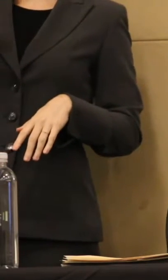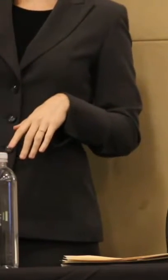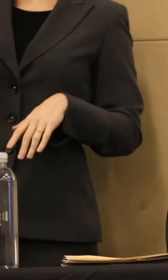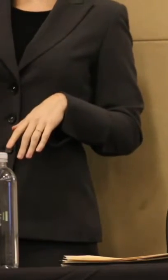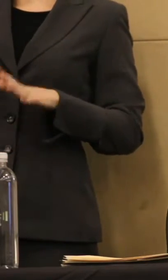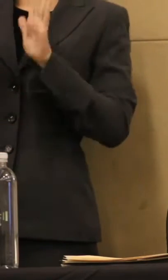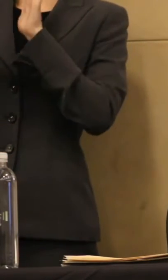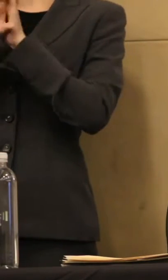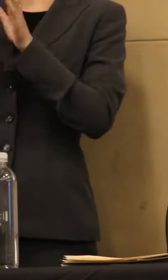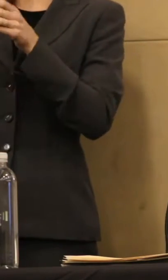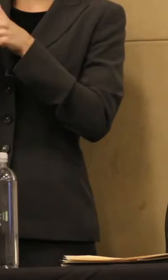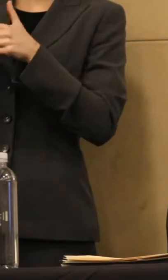a disability.